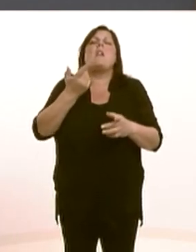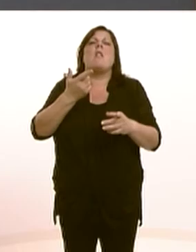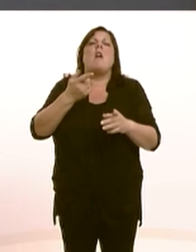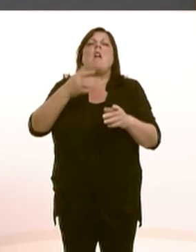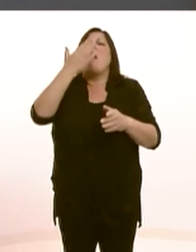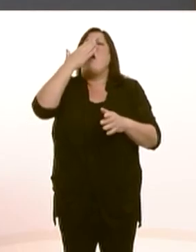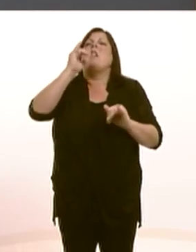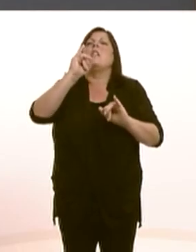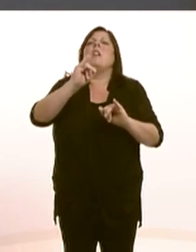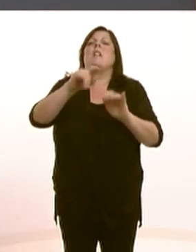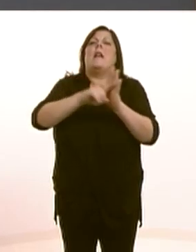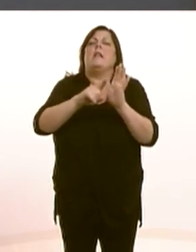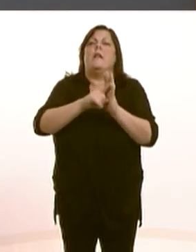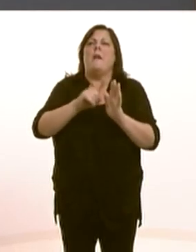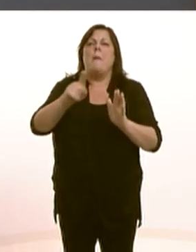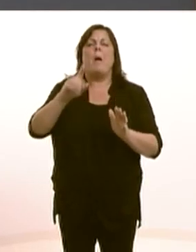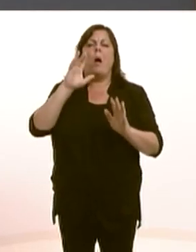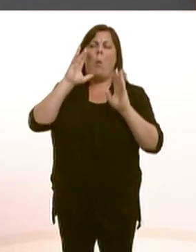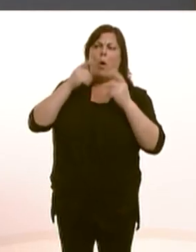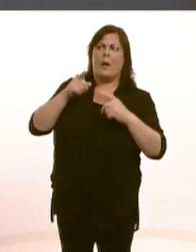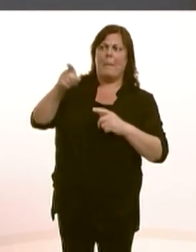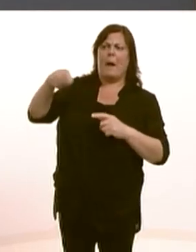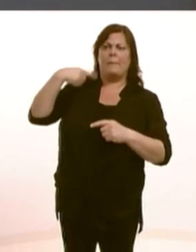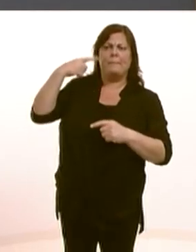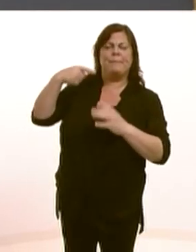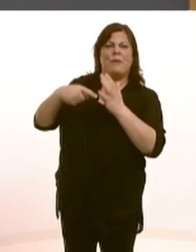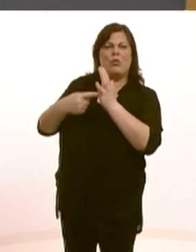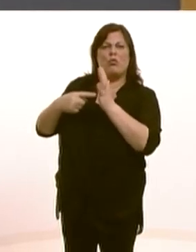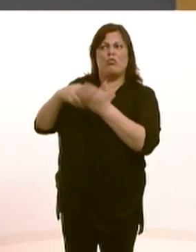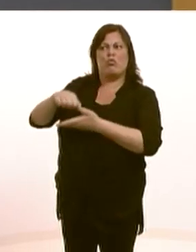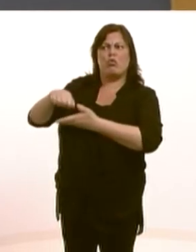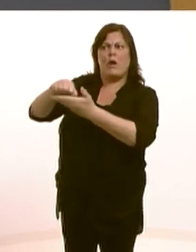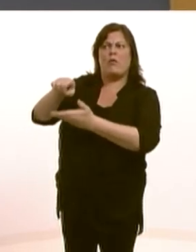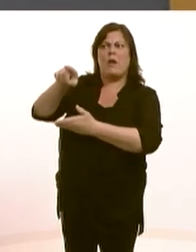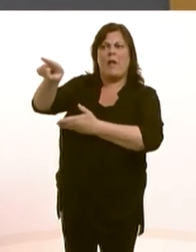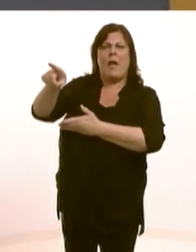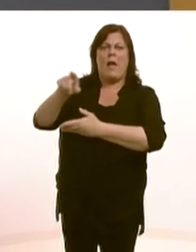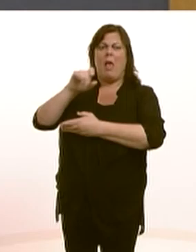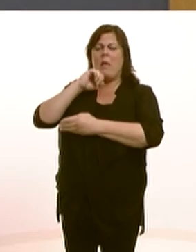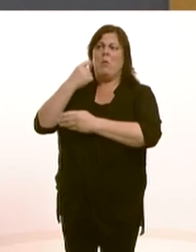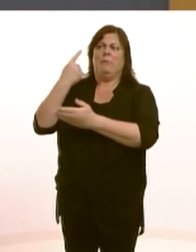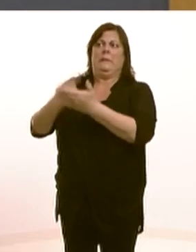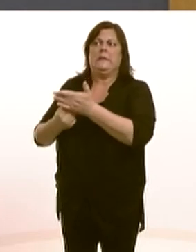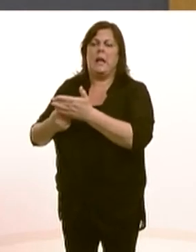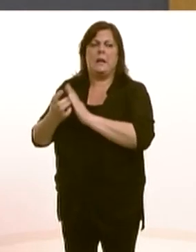And if the Treasury acts as judge and jury in that case, we are likely to come off second best.